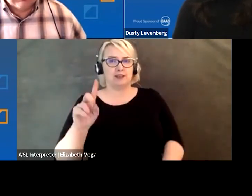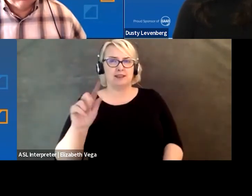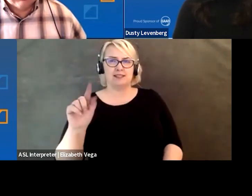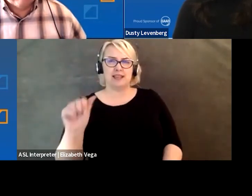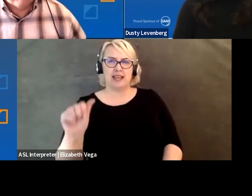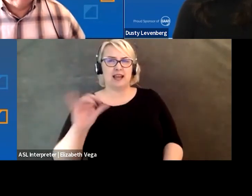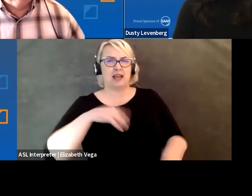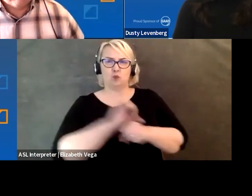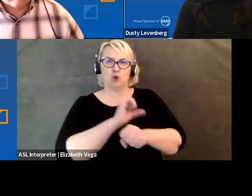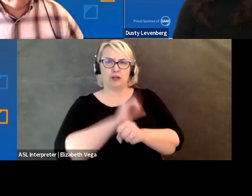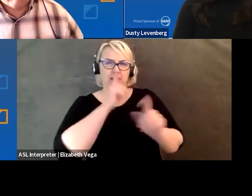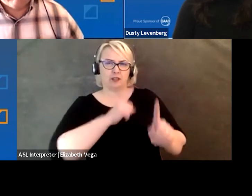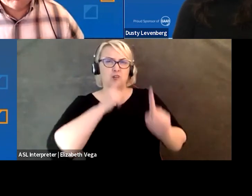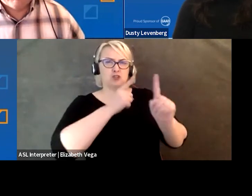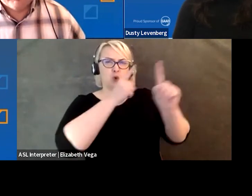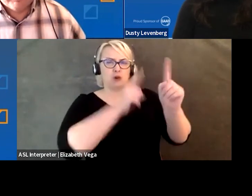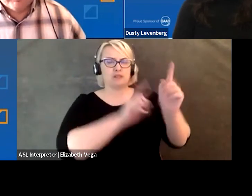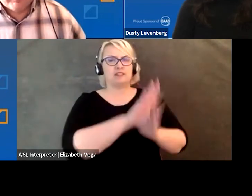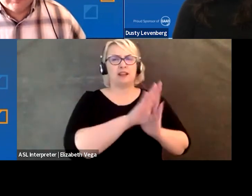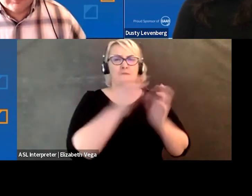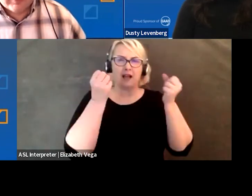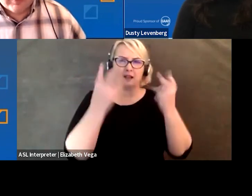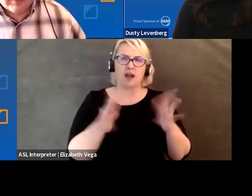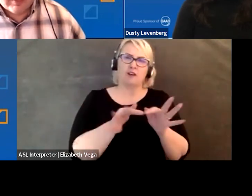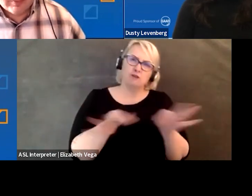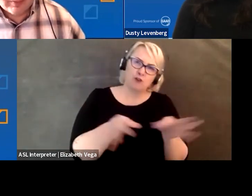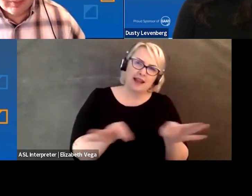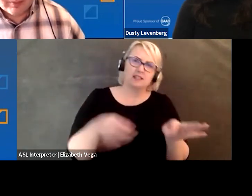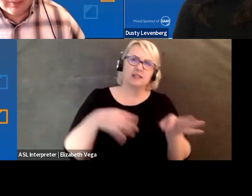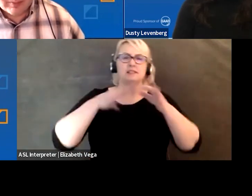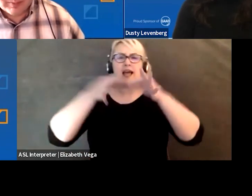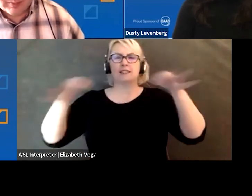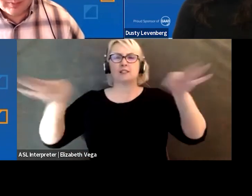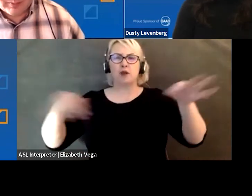of phrases, expressions, nonsense stuff and it gets better and better.